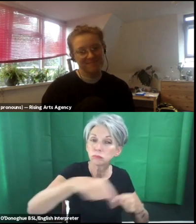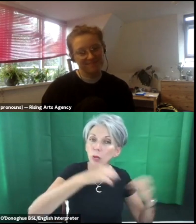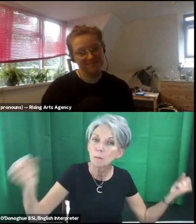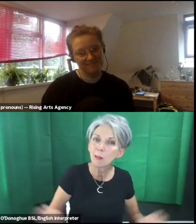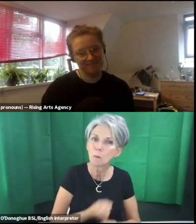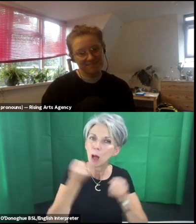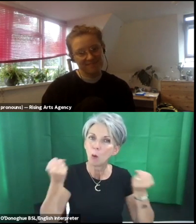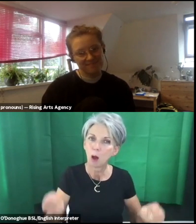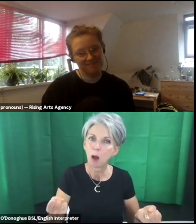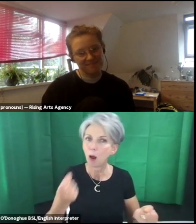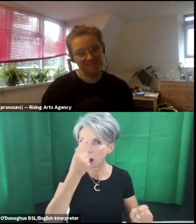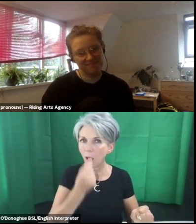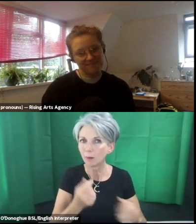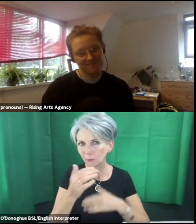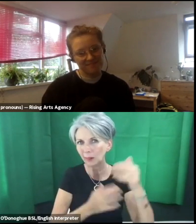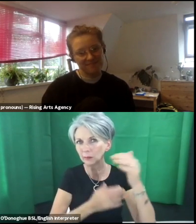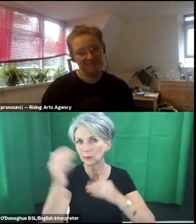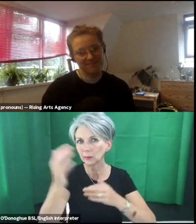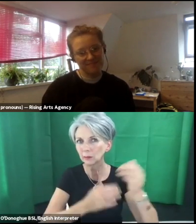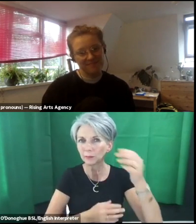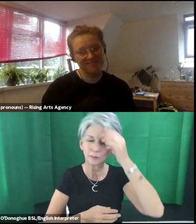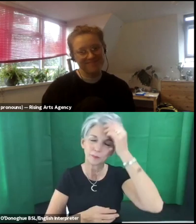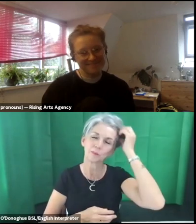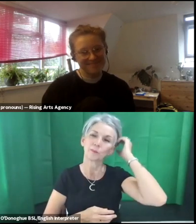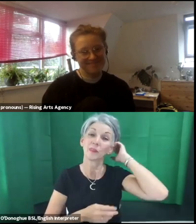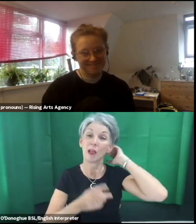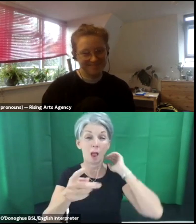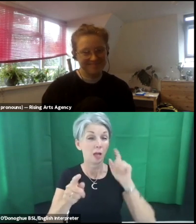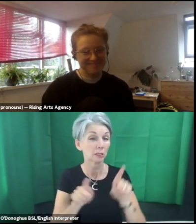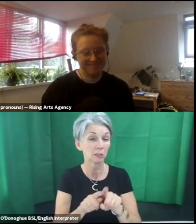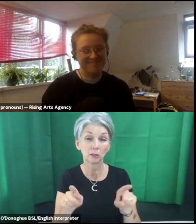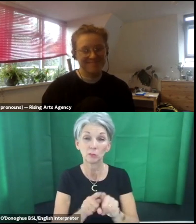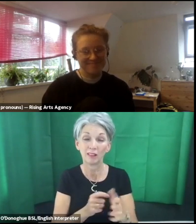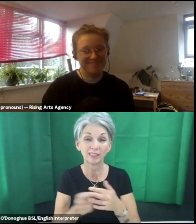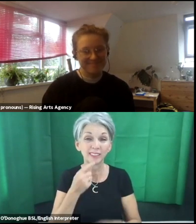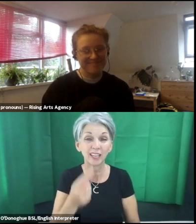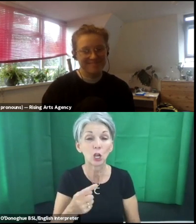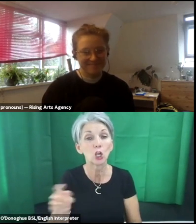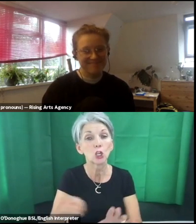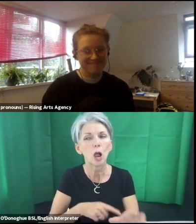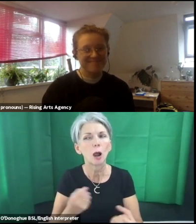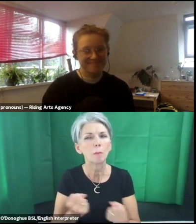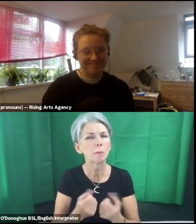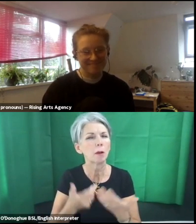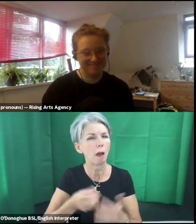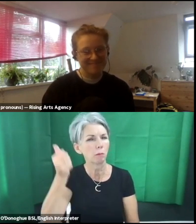Also, we always say that young people are getting more politicised, so